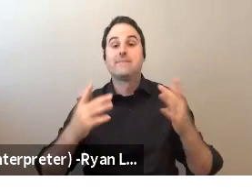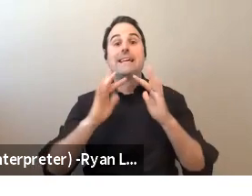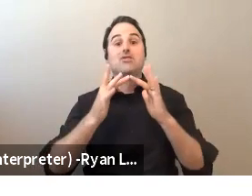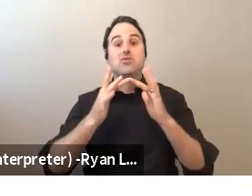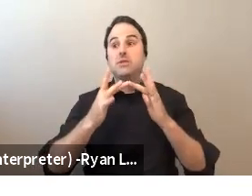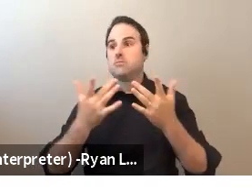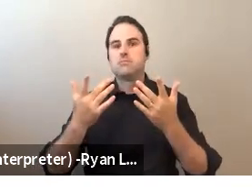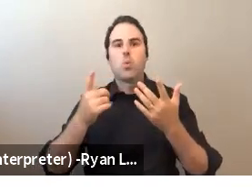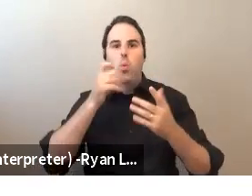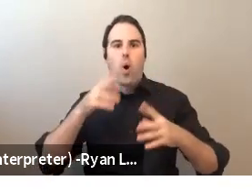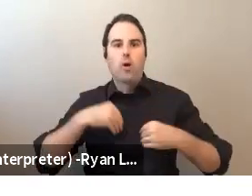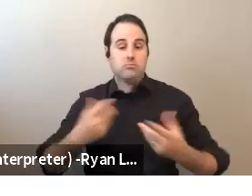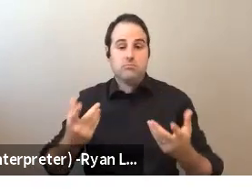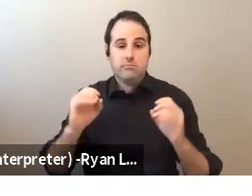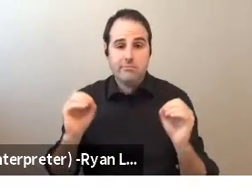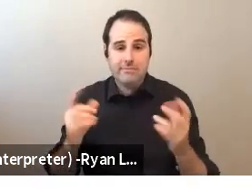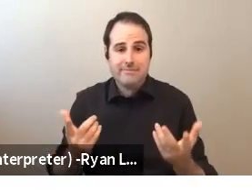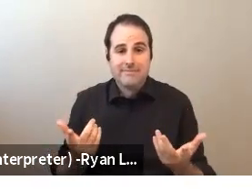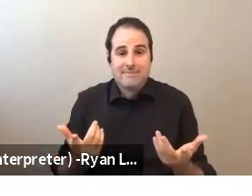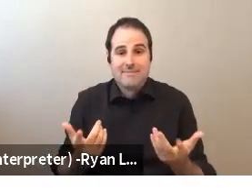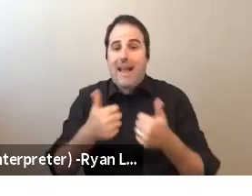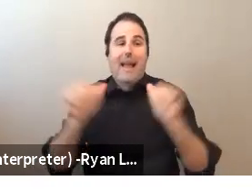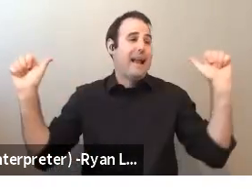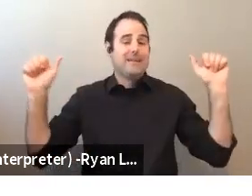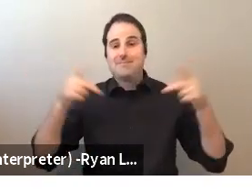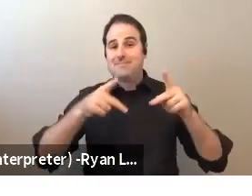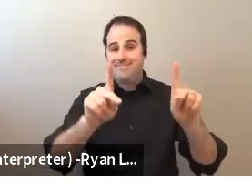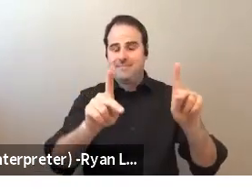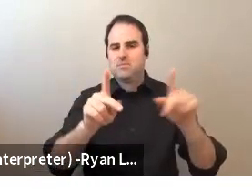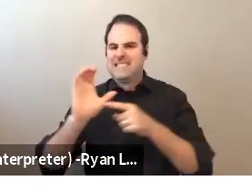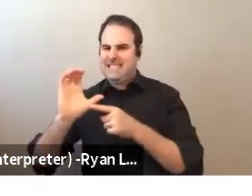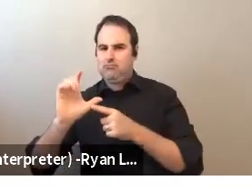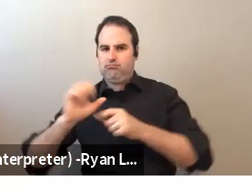You had to put the world on notice to warn them that was big sees job and it was a useful one.